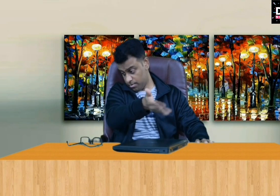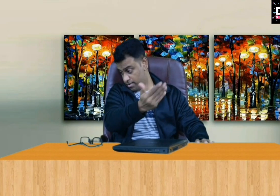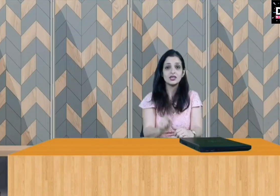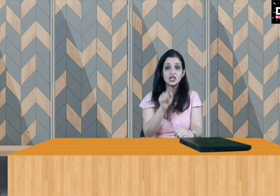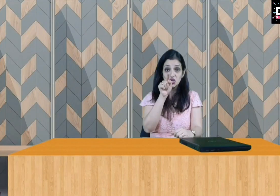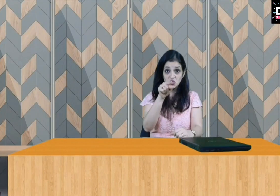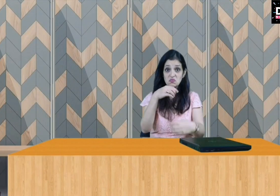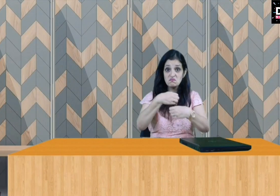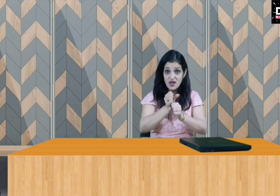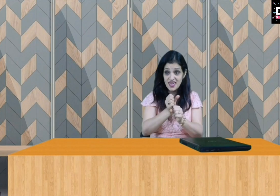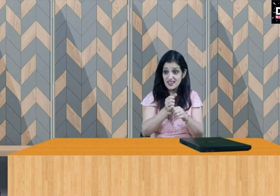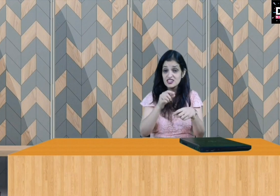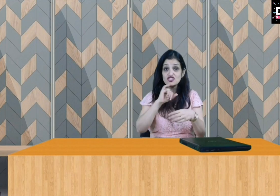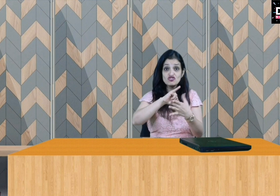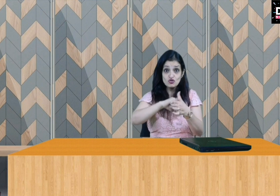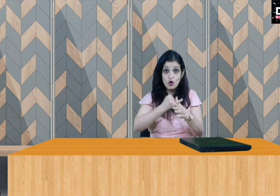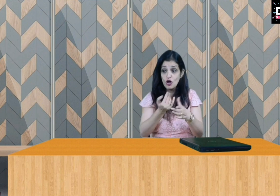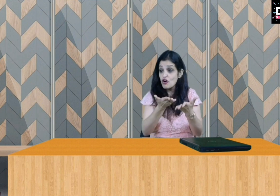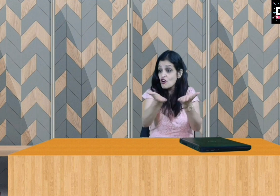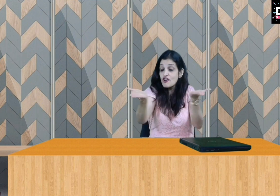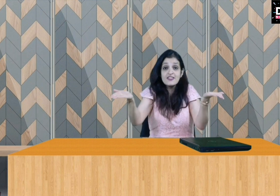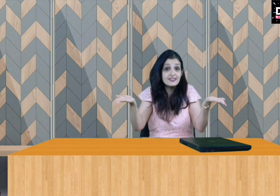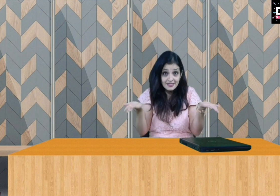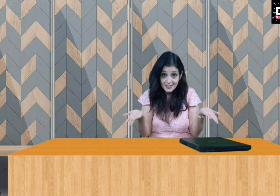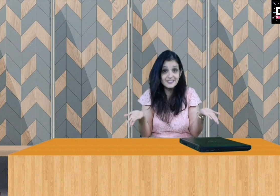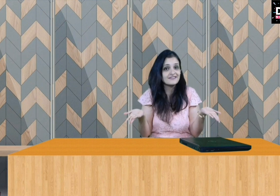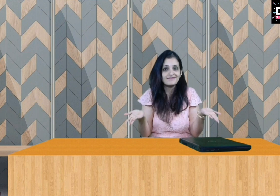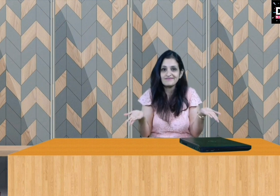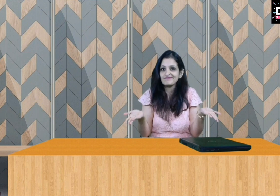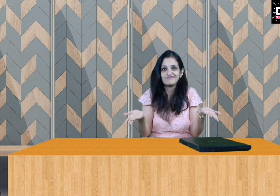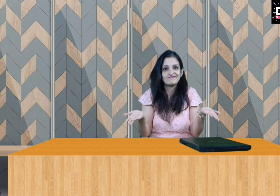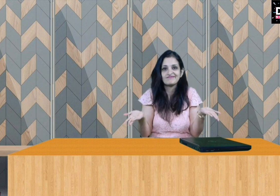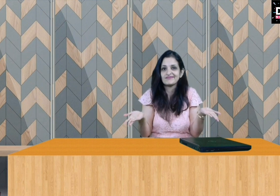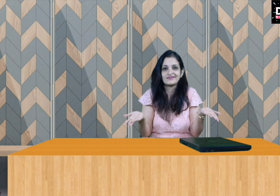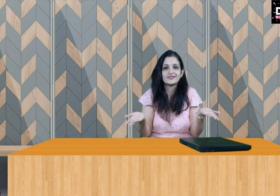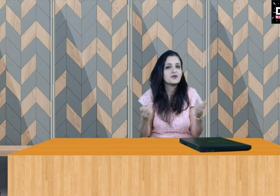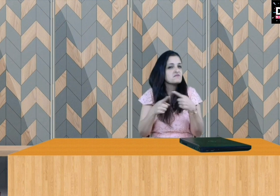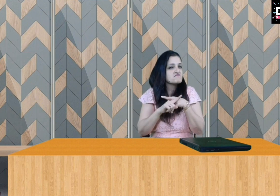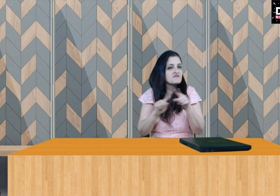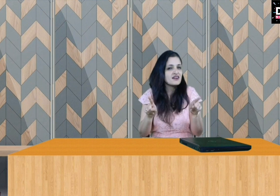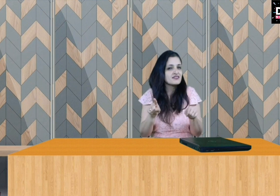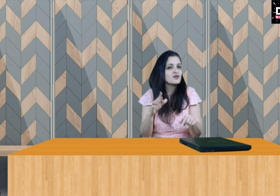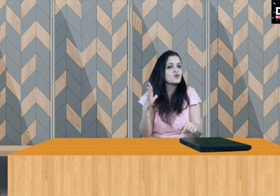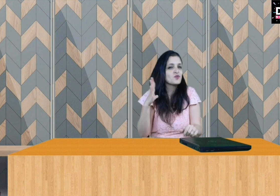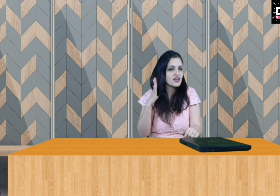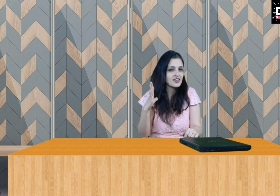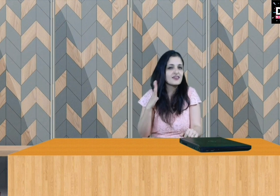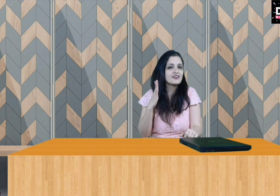You have made a joke out of all this But..wait!